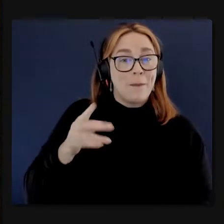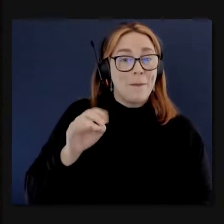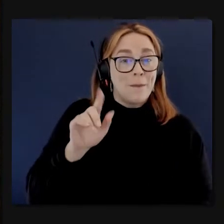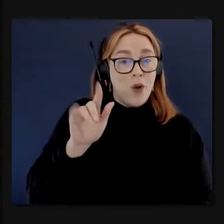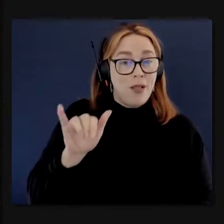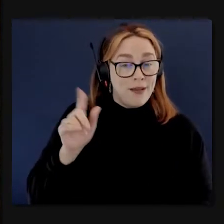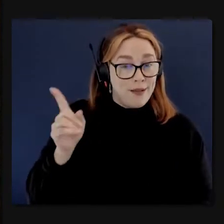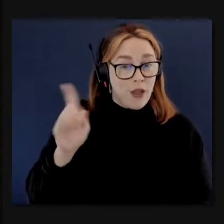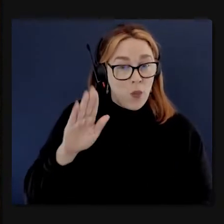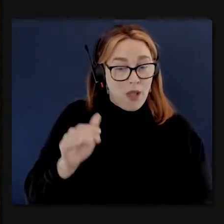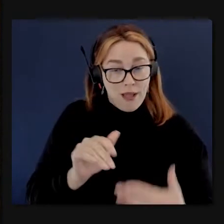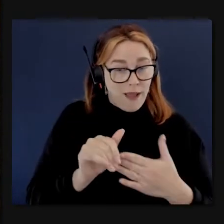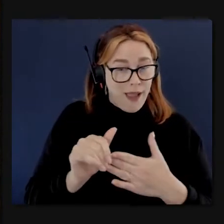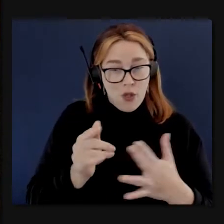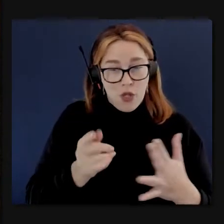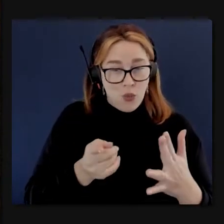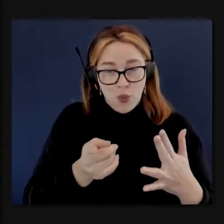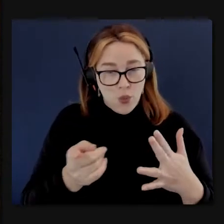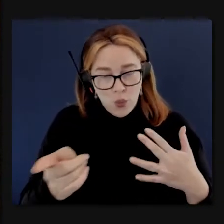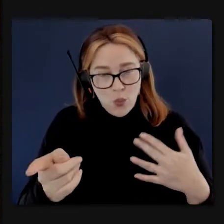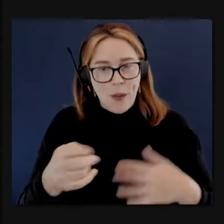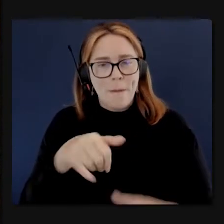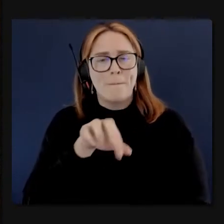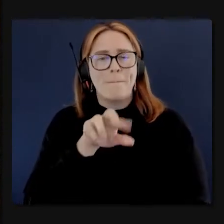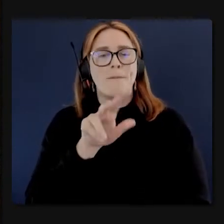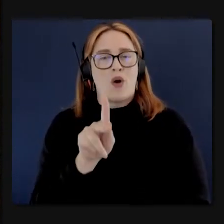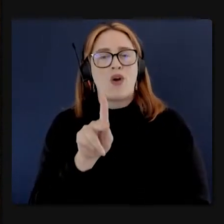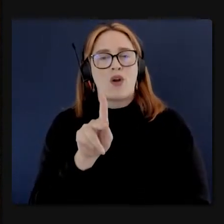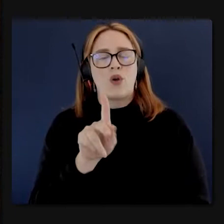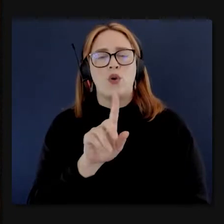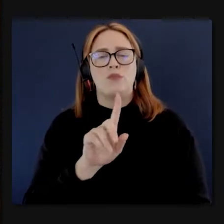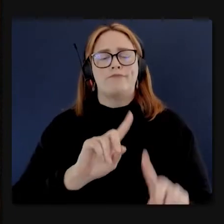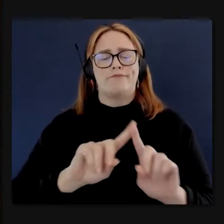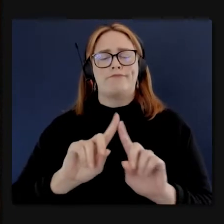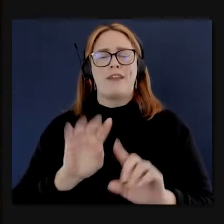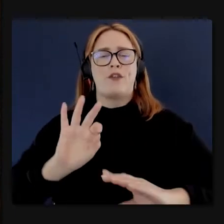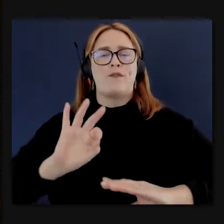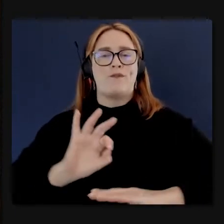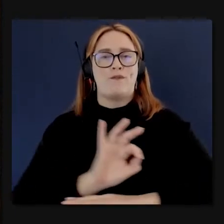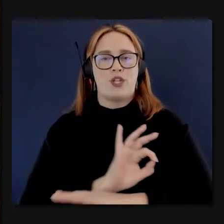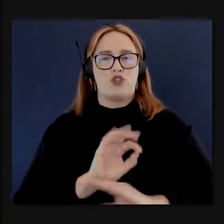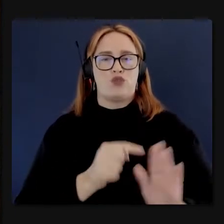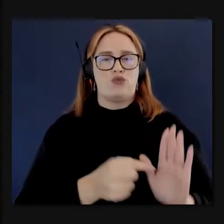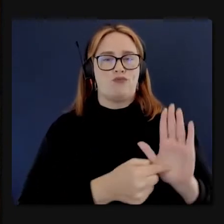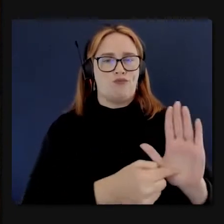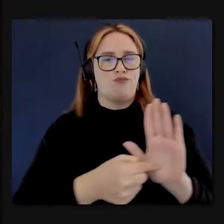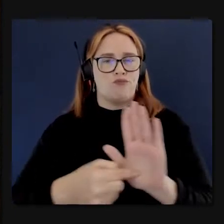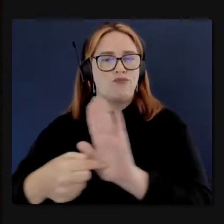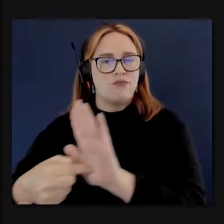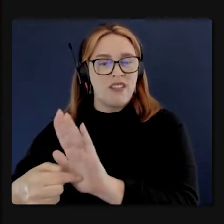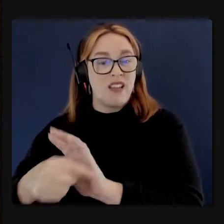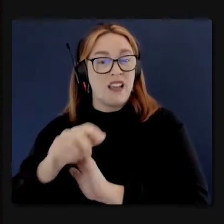to guide us through the park of Simplygon features. Simplygon has, since its inception in 2005,